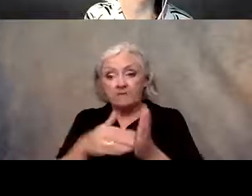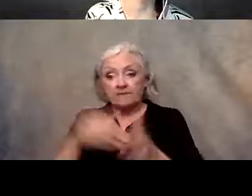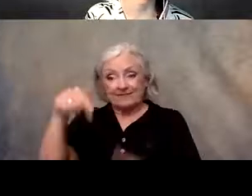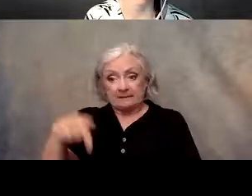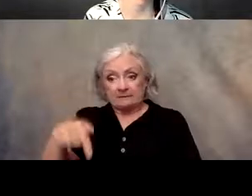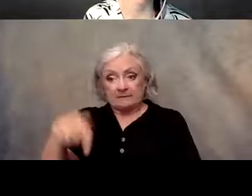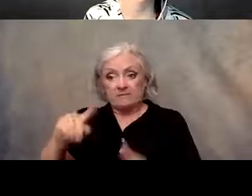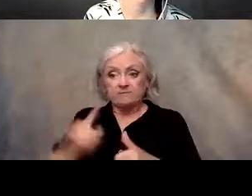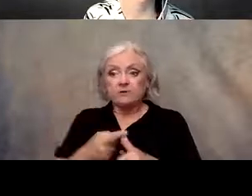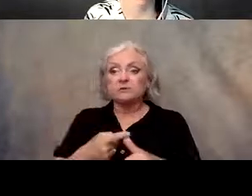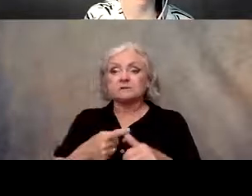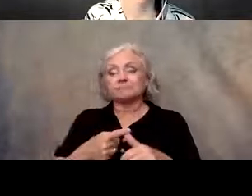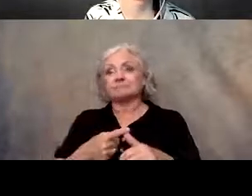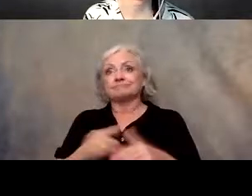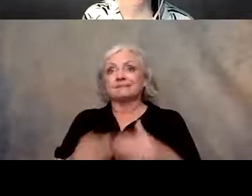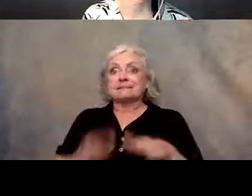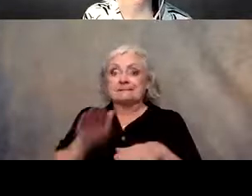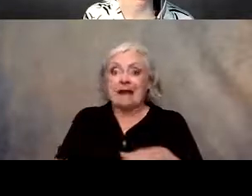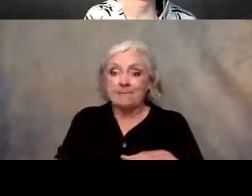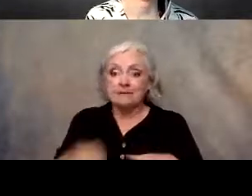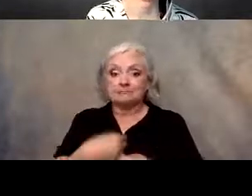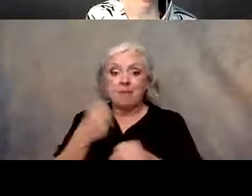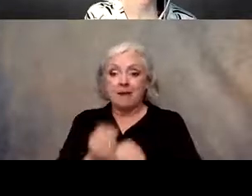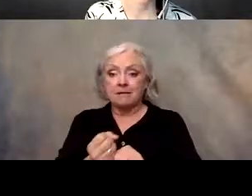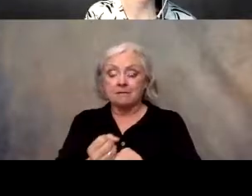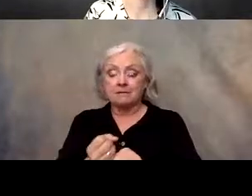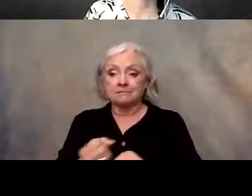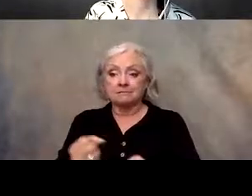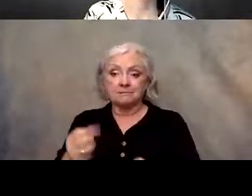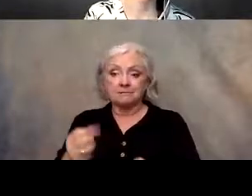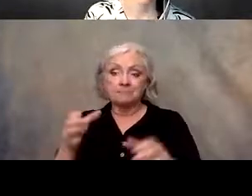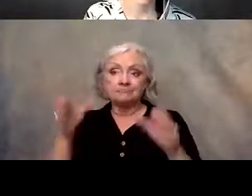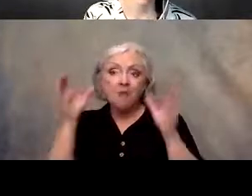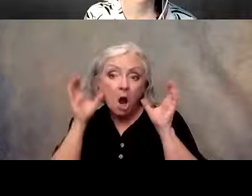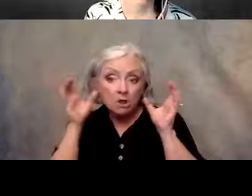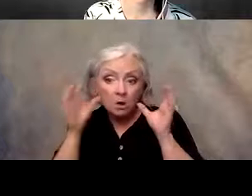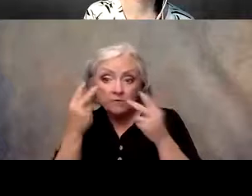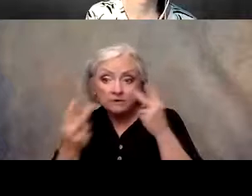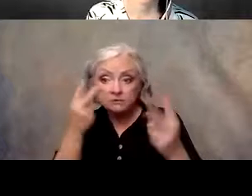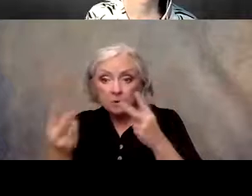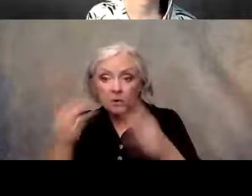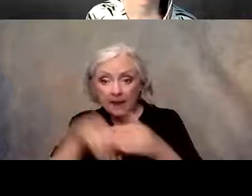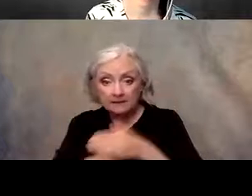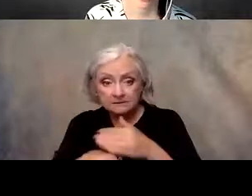the rest of the audio visual language accessible assets. The final files that we deliver